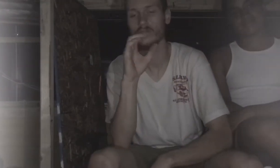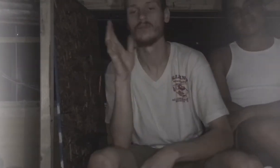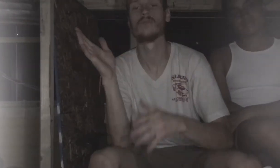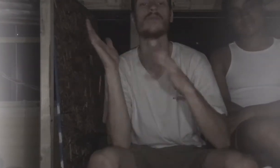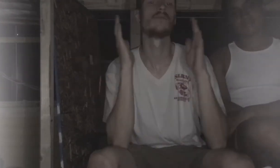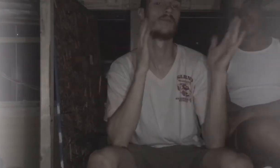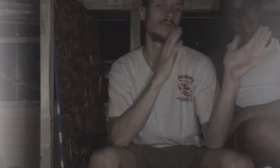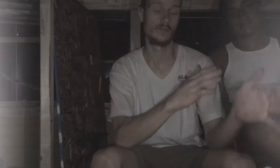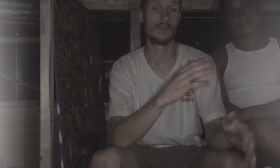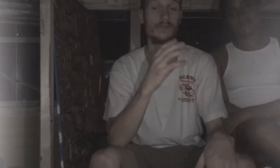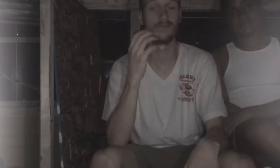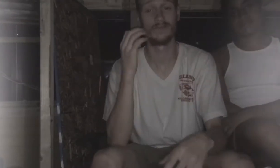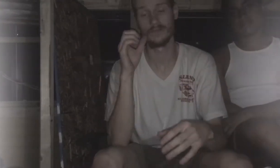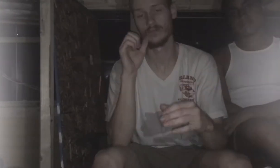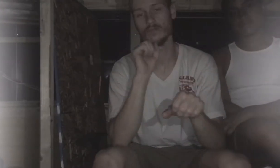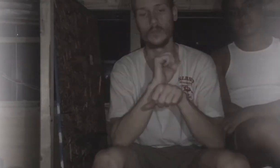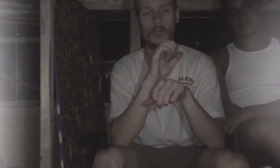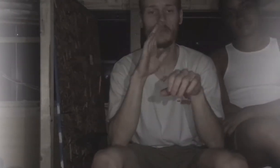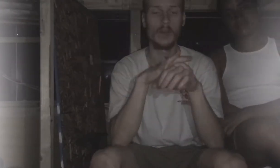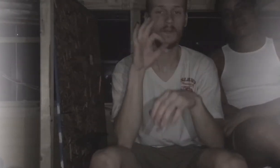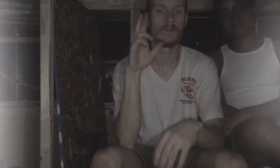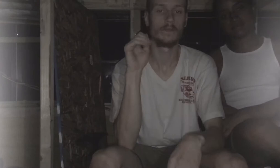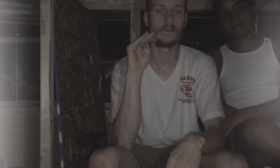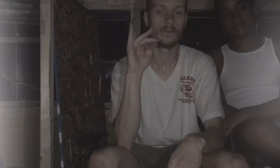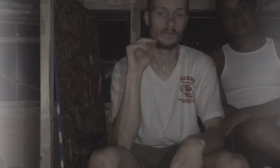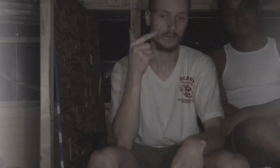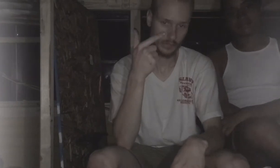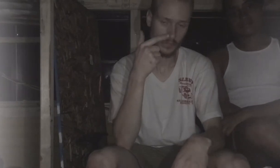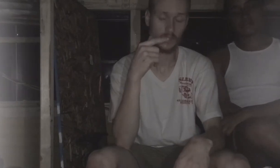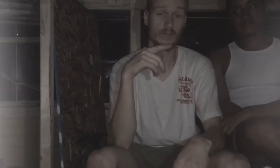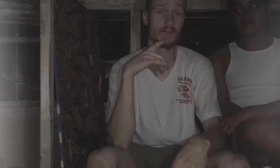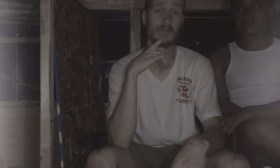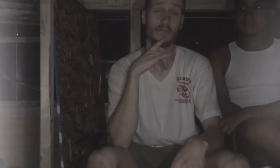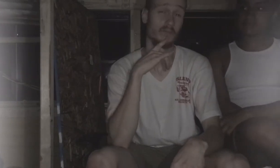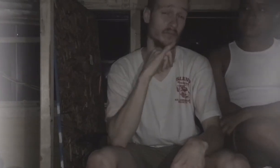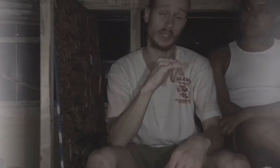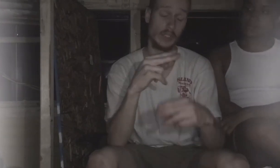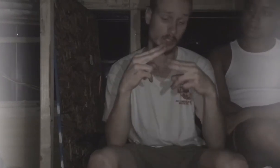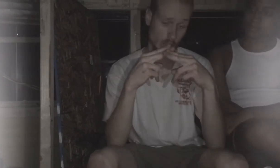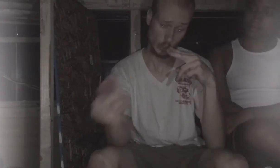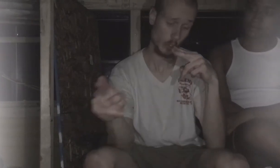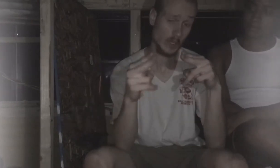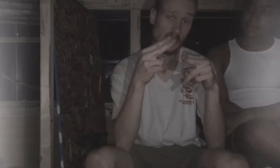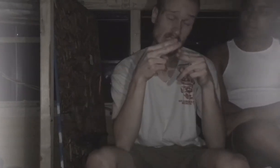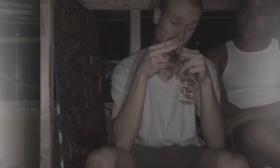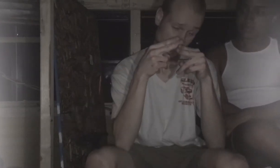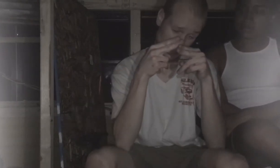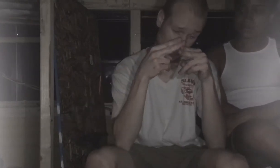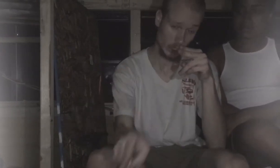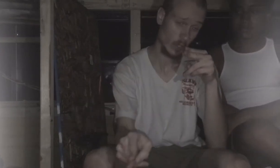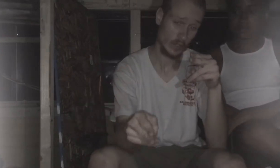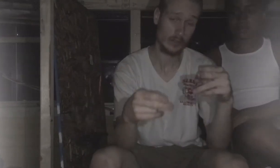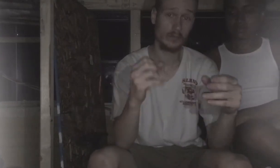Then, we was working on framing for a very short